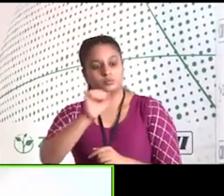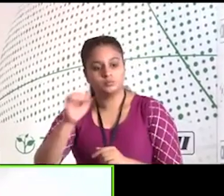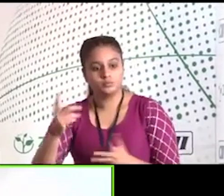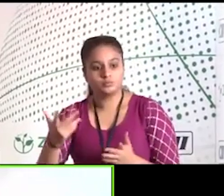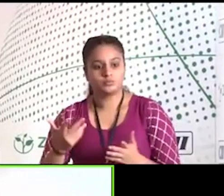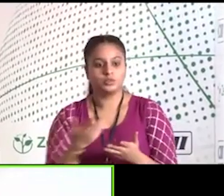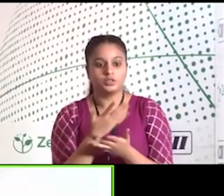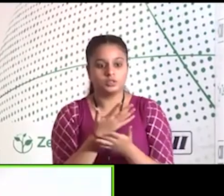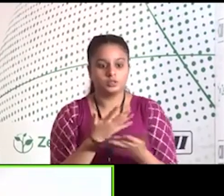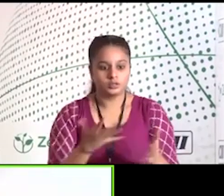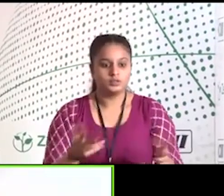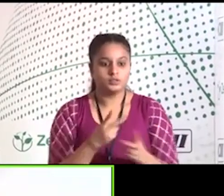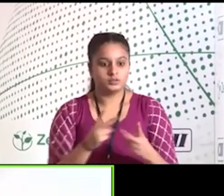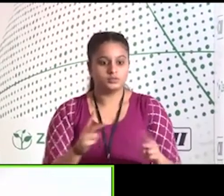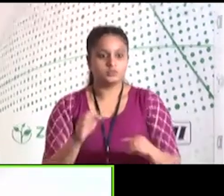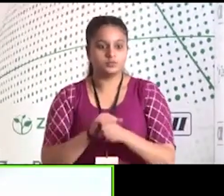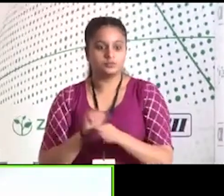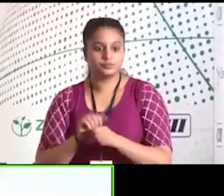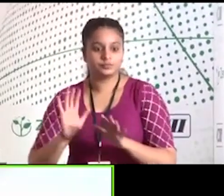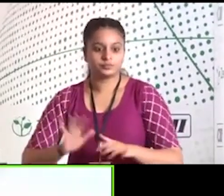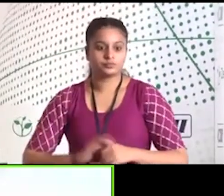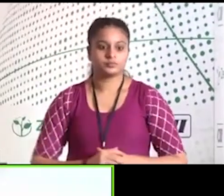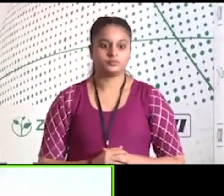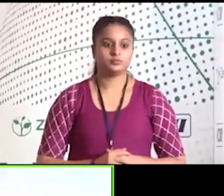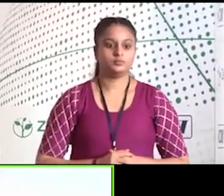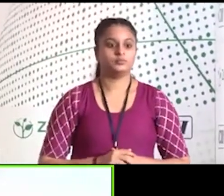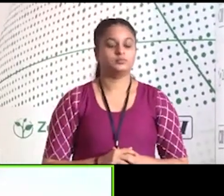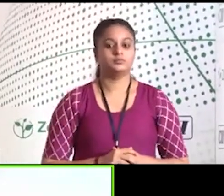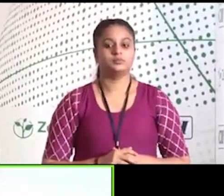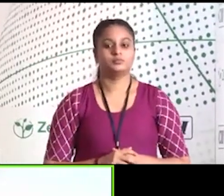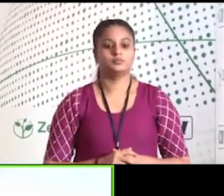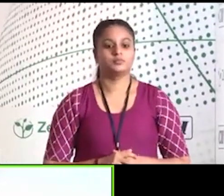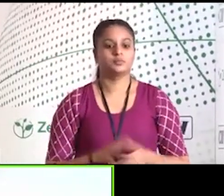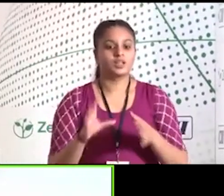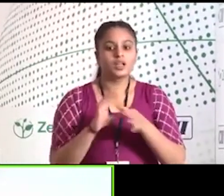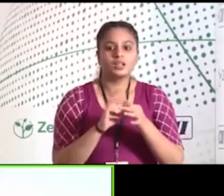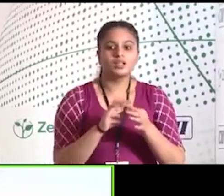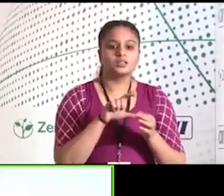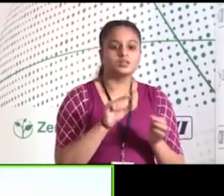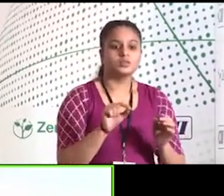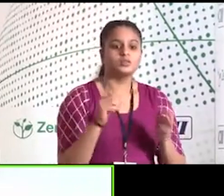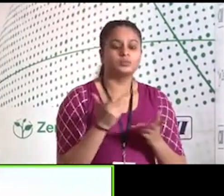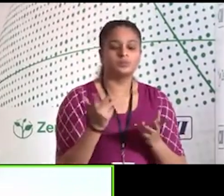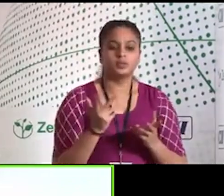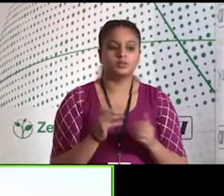Well, how do we connect the dots and that connecting what will happen when we tell them that, you know, what is it?